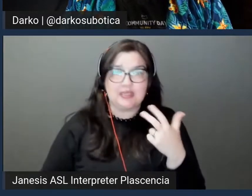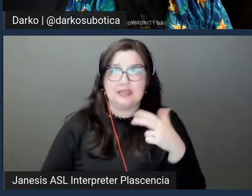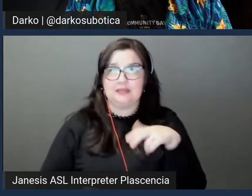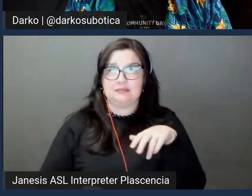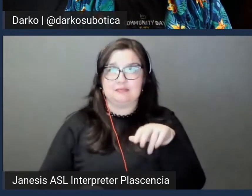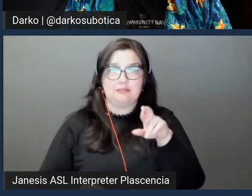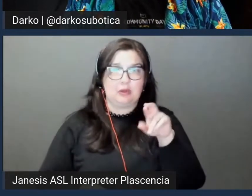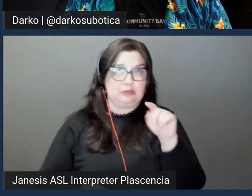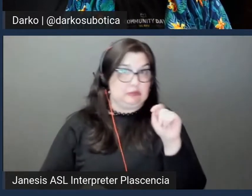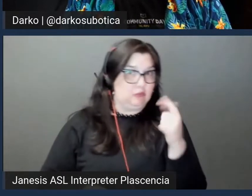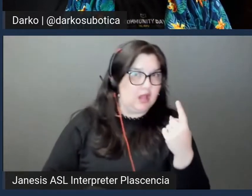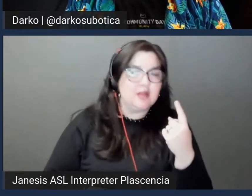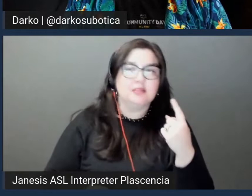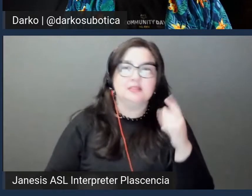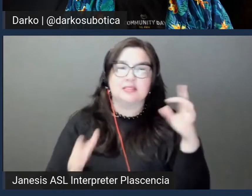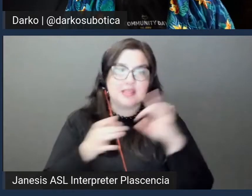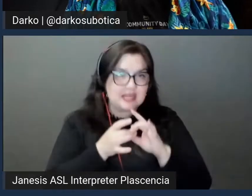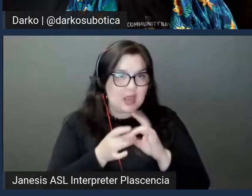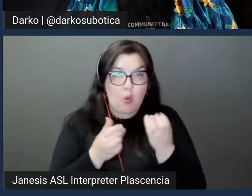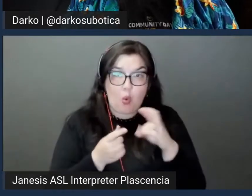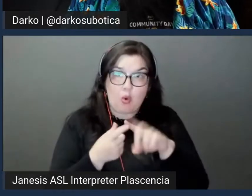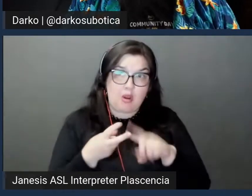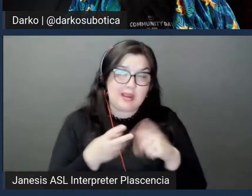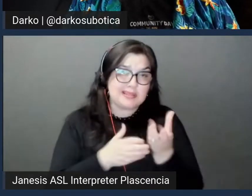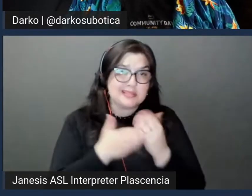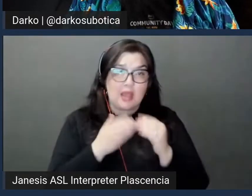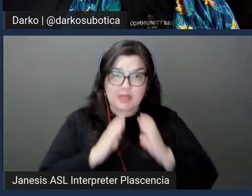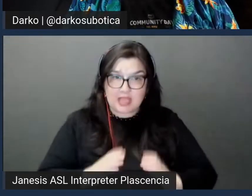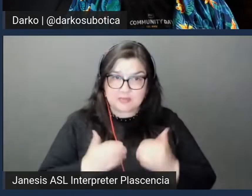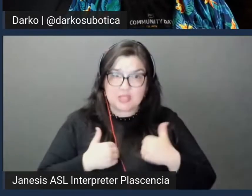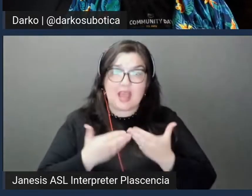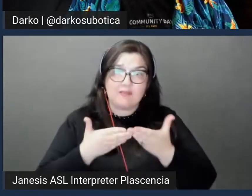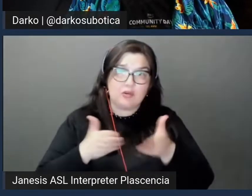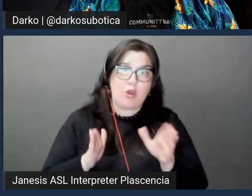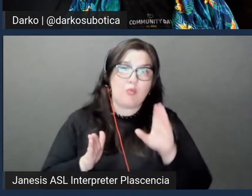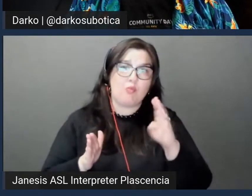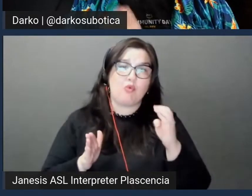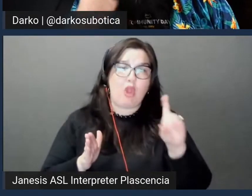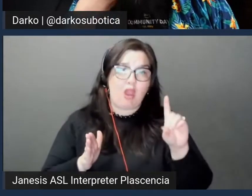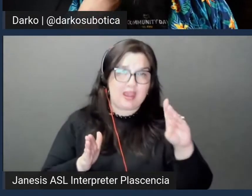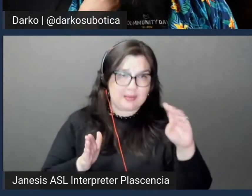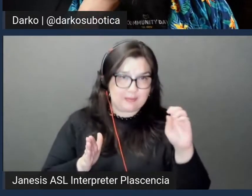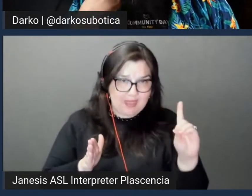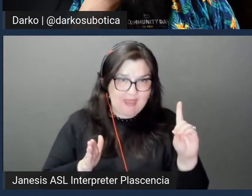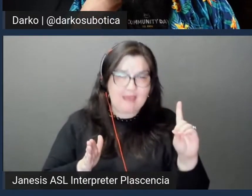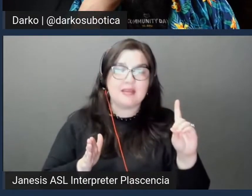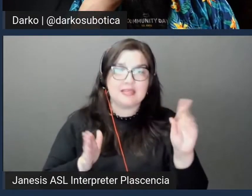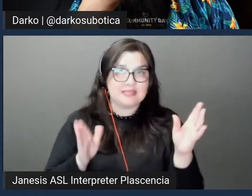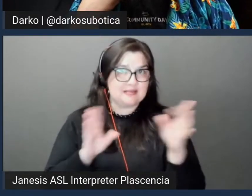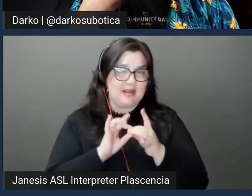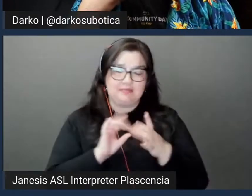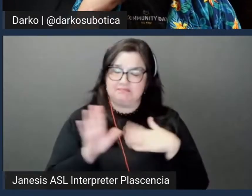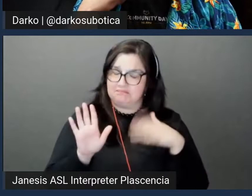just a broadband connection, no problem. And then some of our sort of bigger manufacturing customers